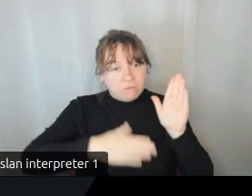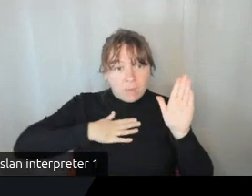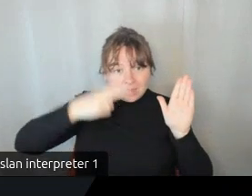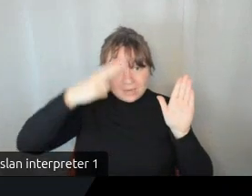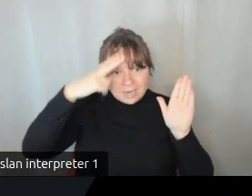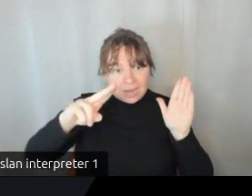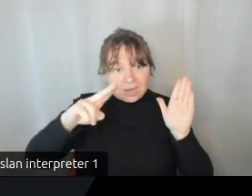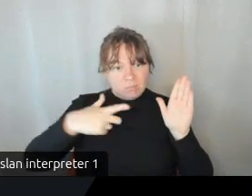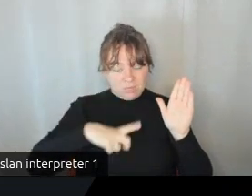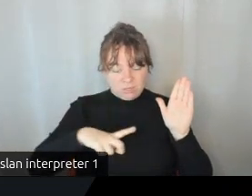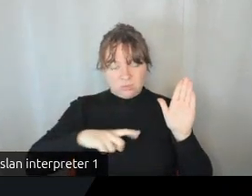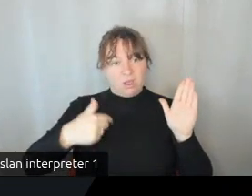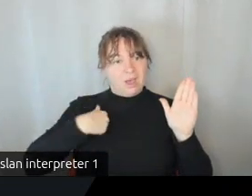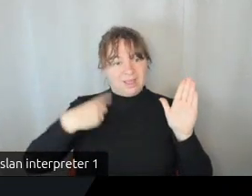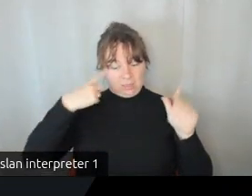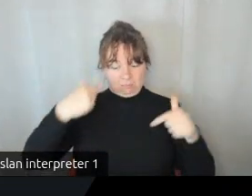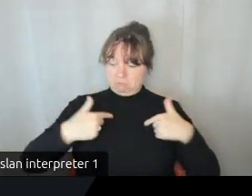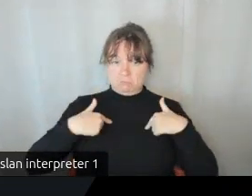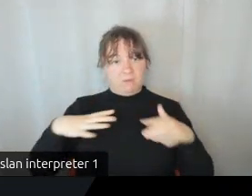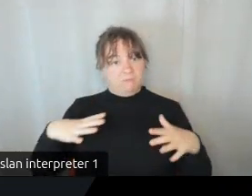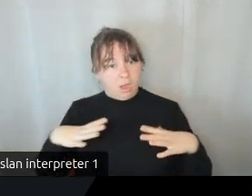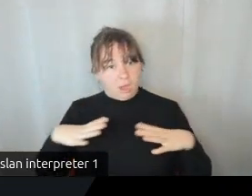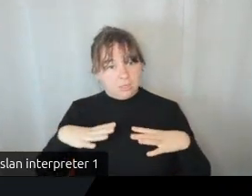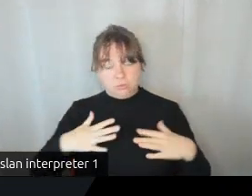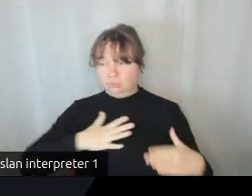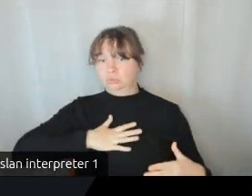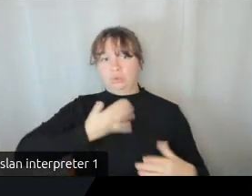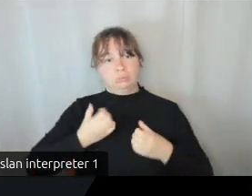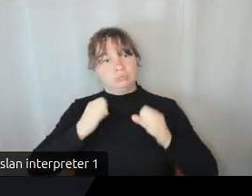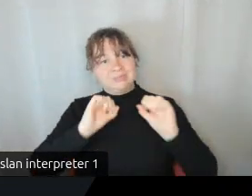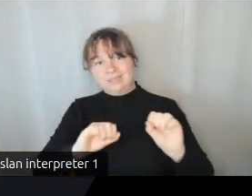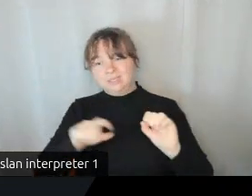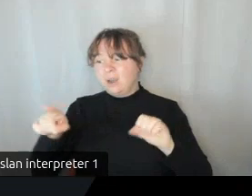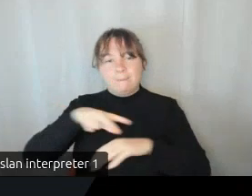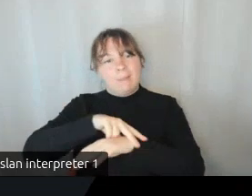don't think that they need protection and that police made an error originally if it was their